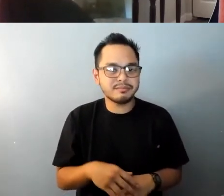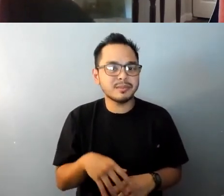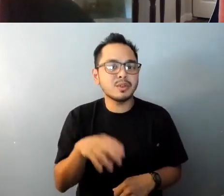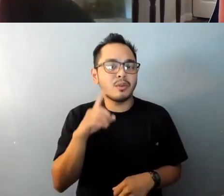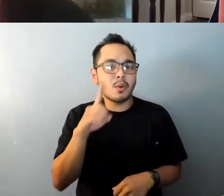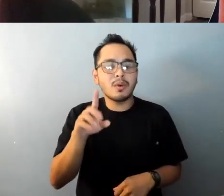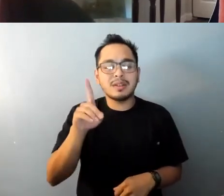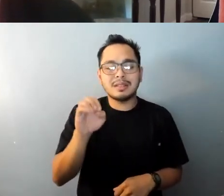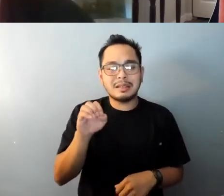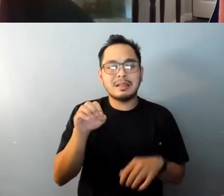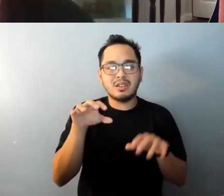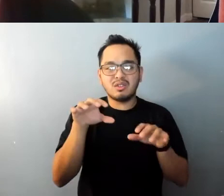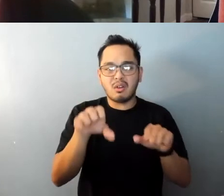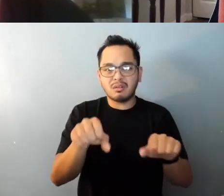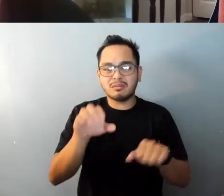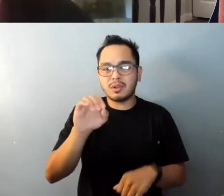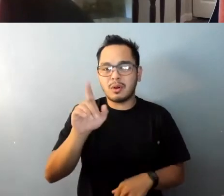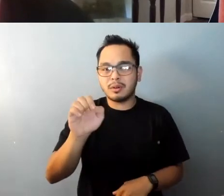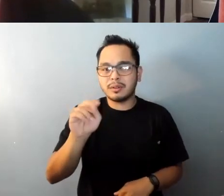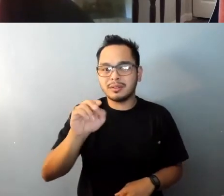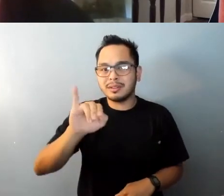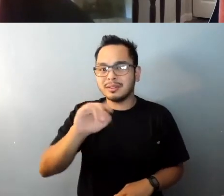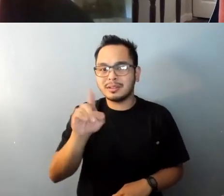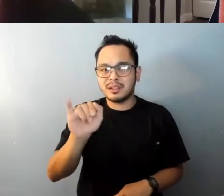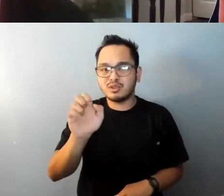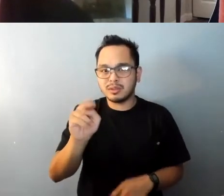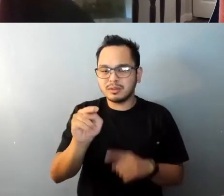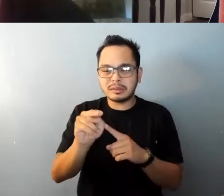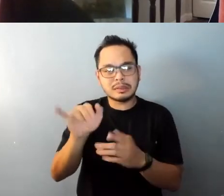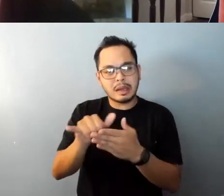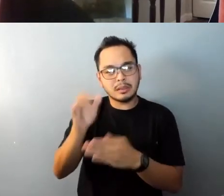is a fraught one. I think it is a difficult one.